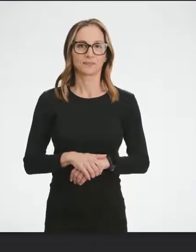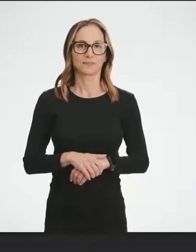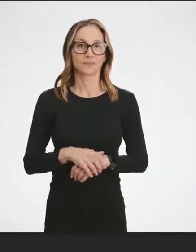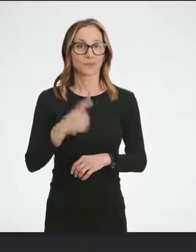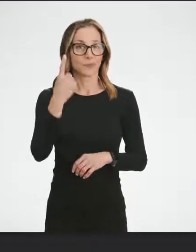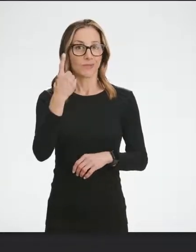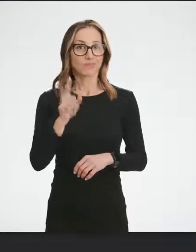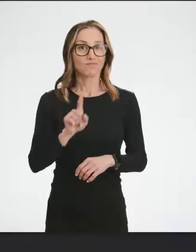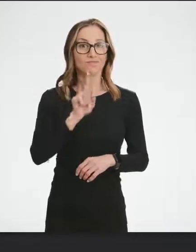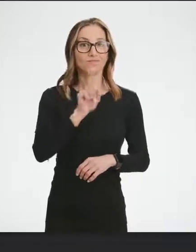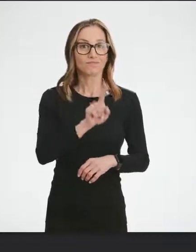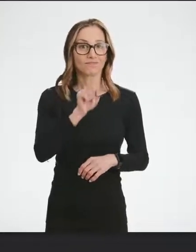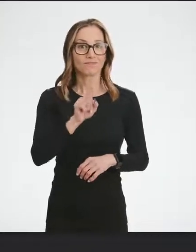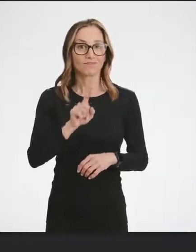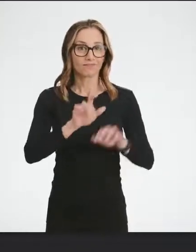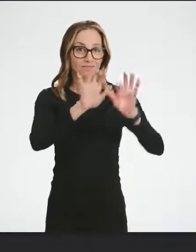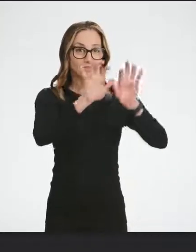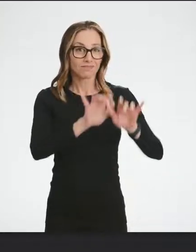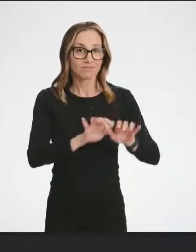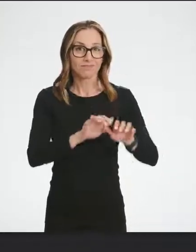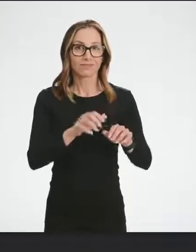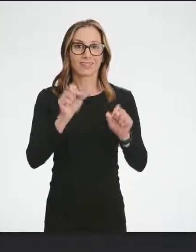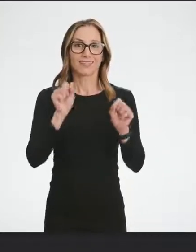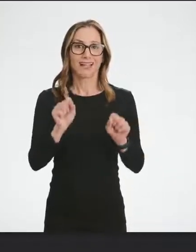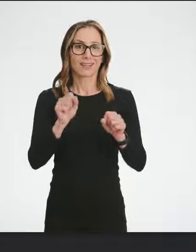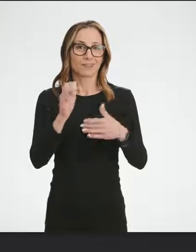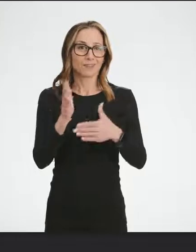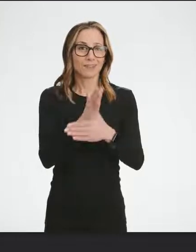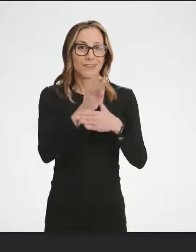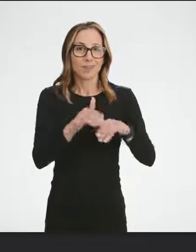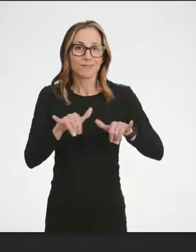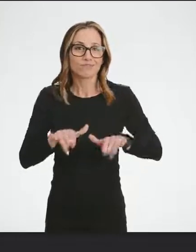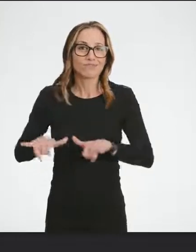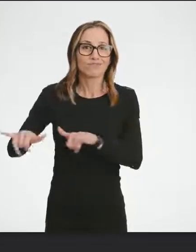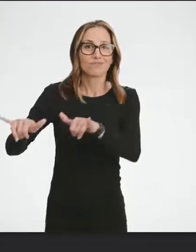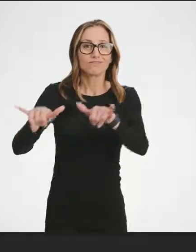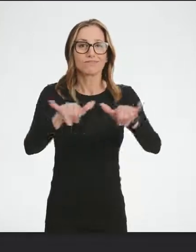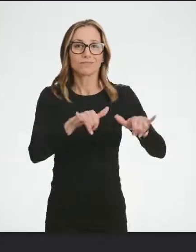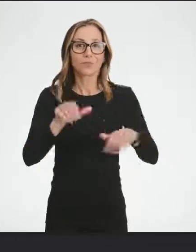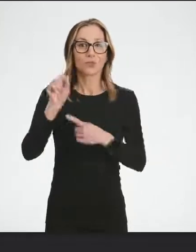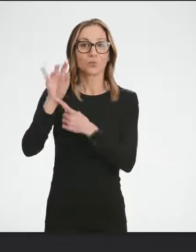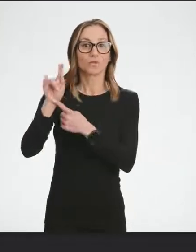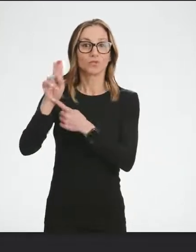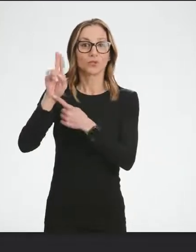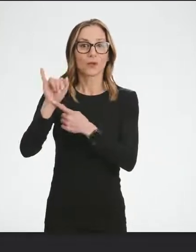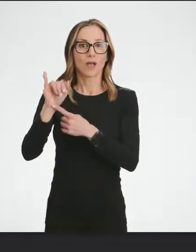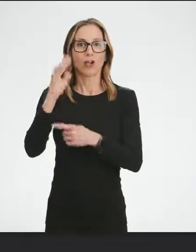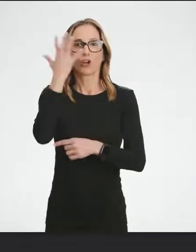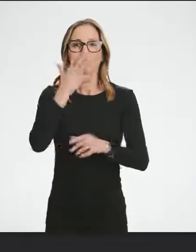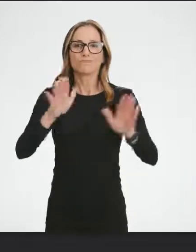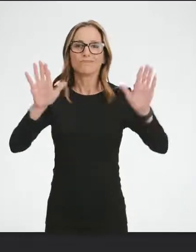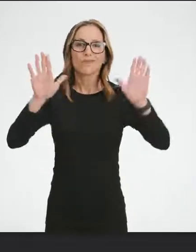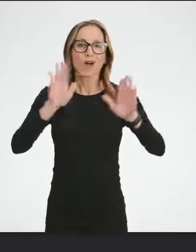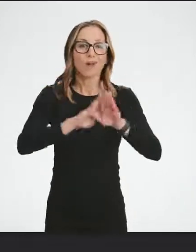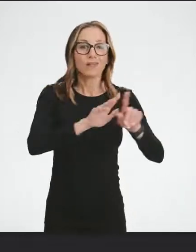With just a single target backing my app, I can share almost all my code, and SwiftUI makes my app look great on each platform.